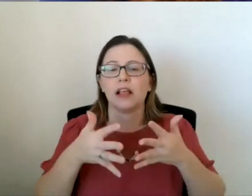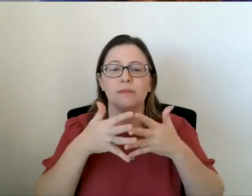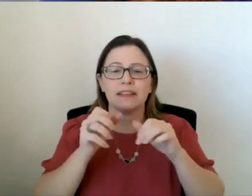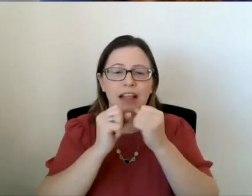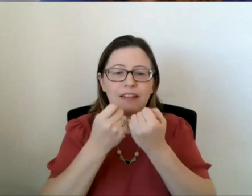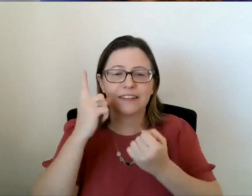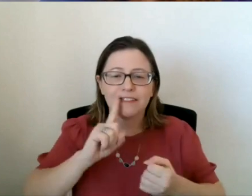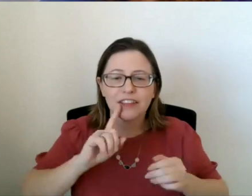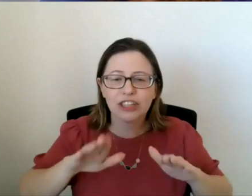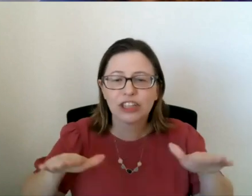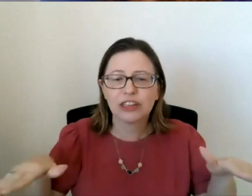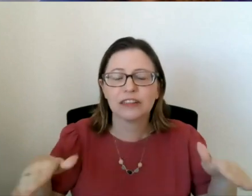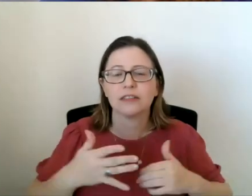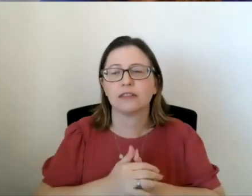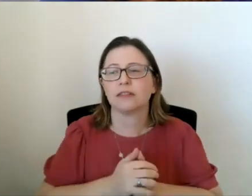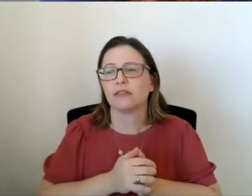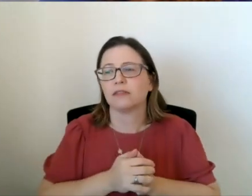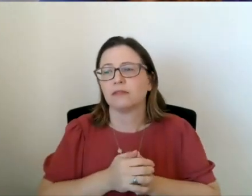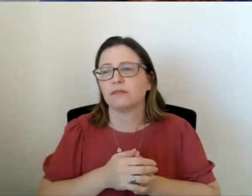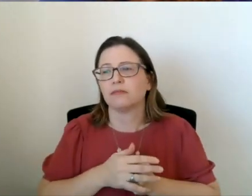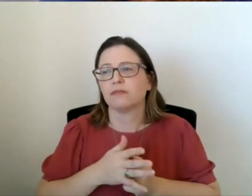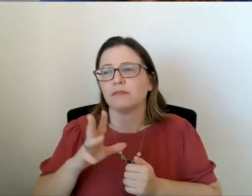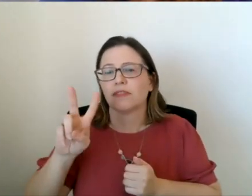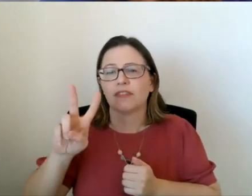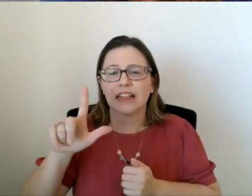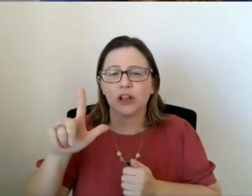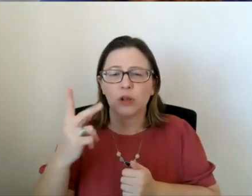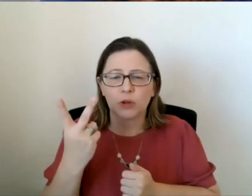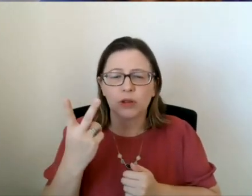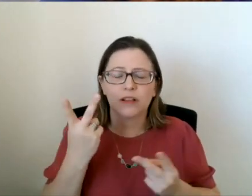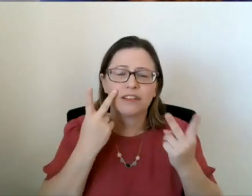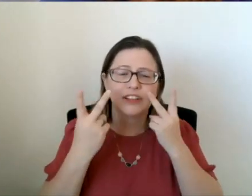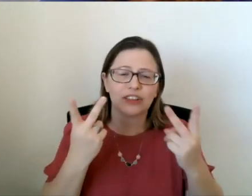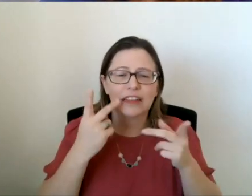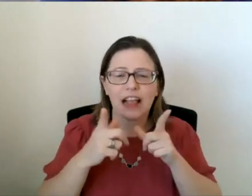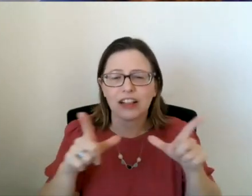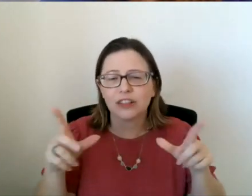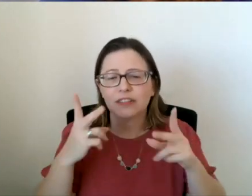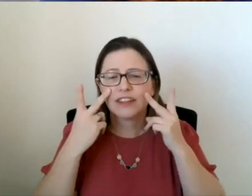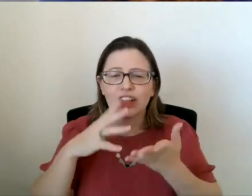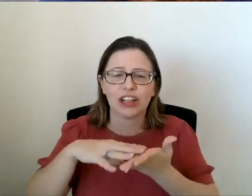the Hands and Voices website, the American Society for Deaf Children, VL2,